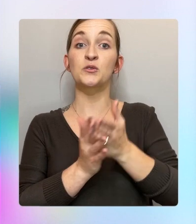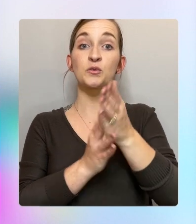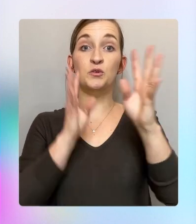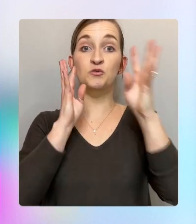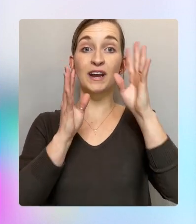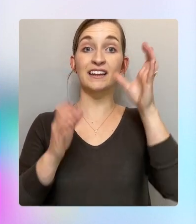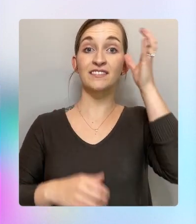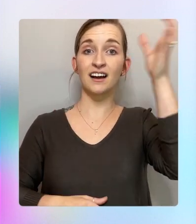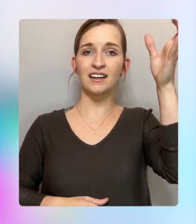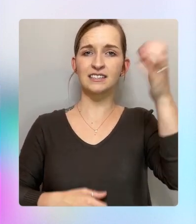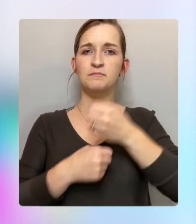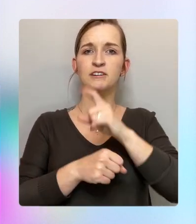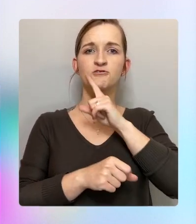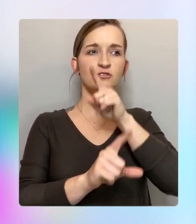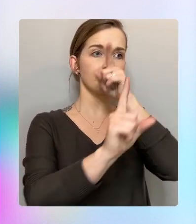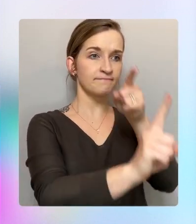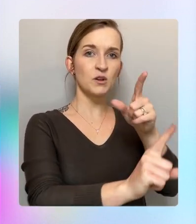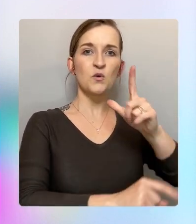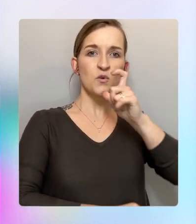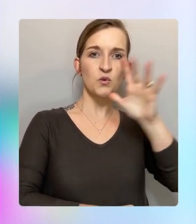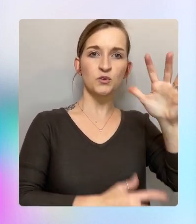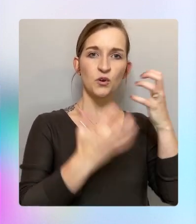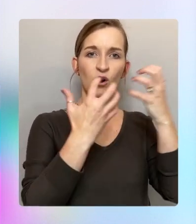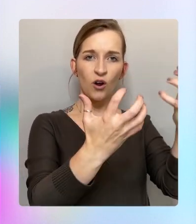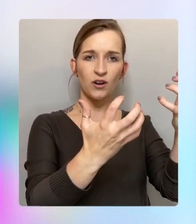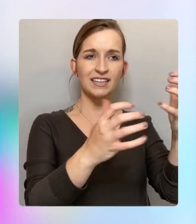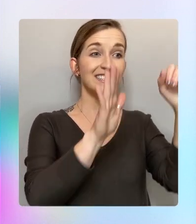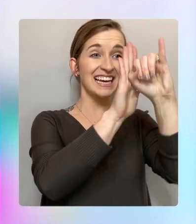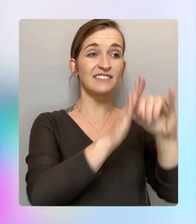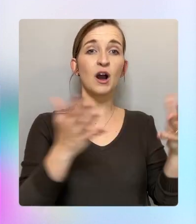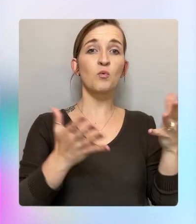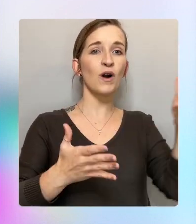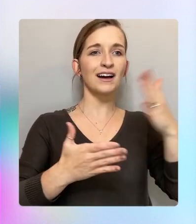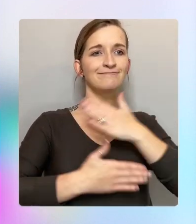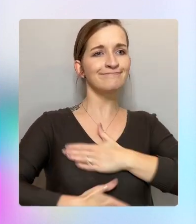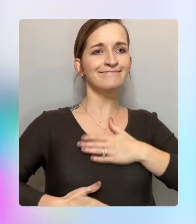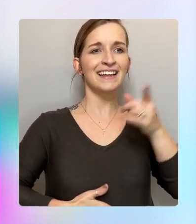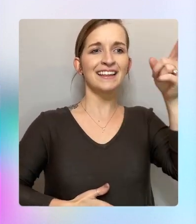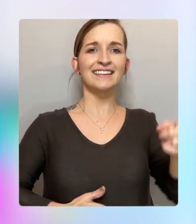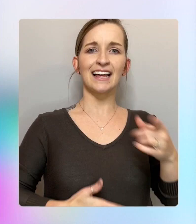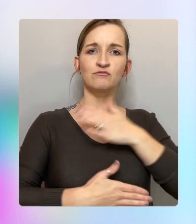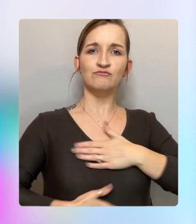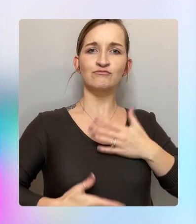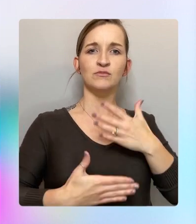identify what appeals to them, and then use those insights to build new creative assets.